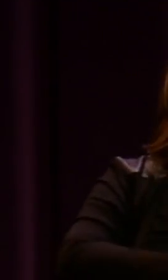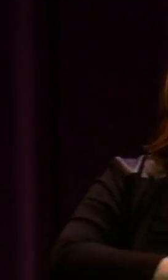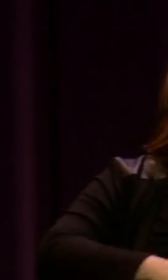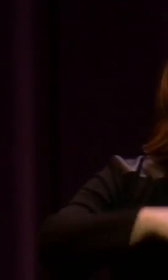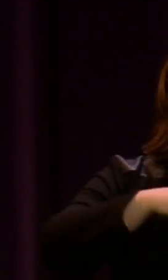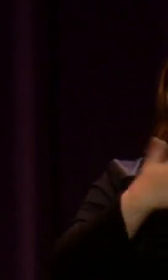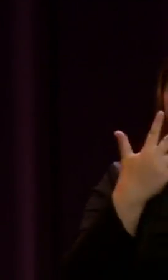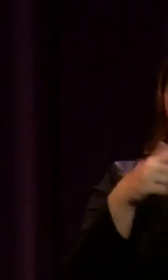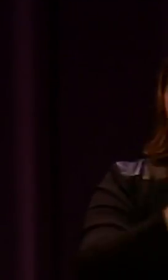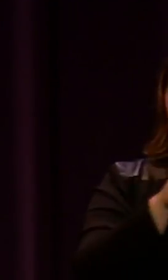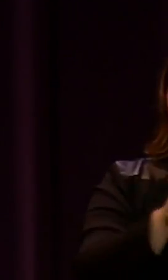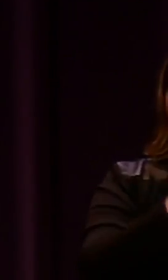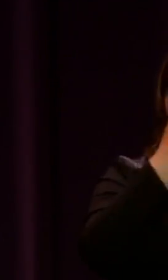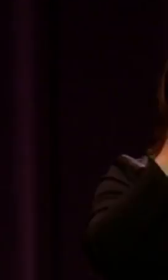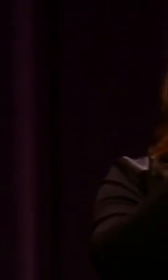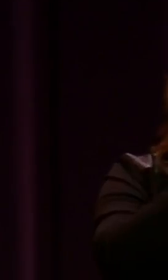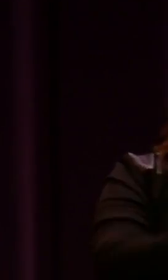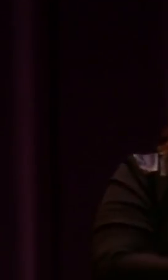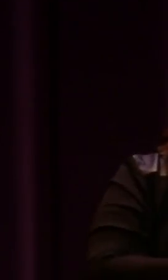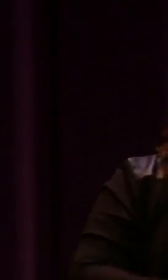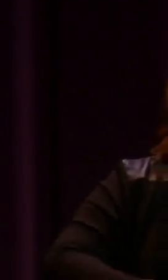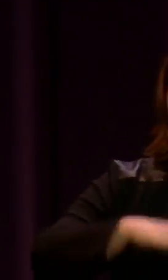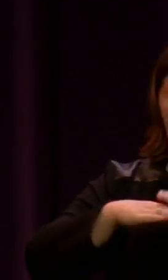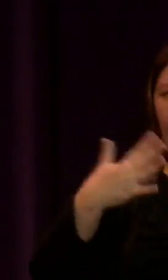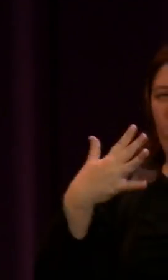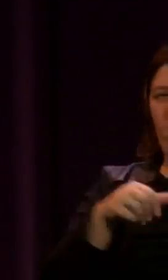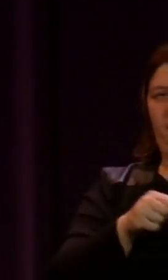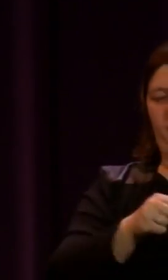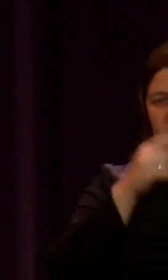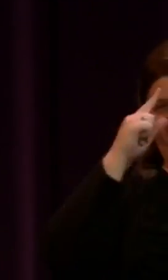PAGES FOR INDIVIDUALS AND FIVE PAGES FOR ORGANIZATIONS.